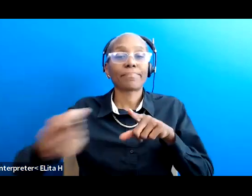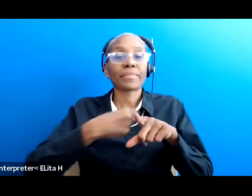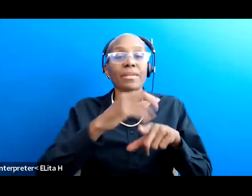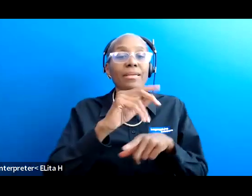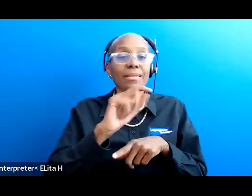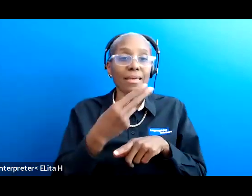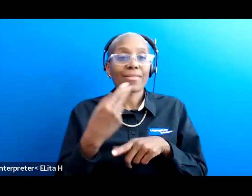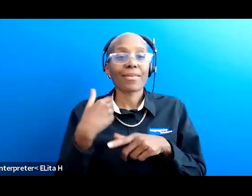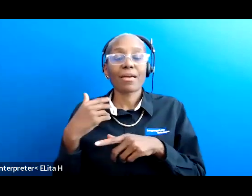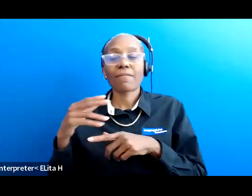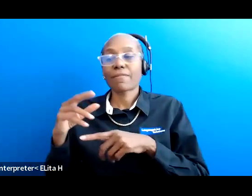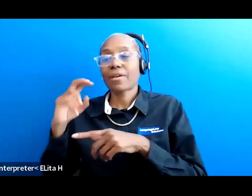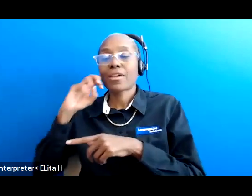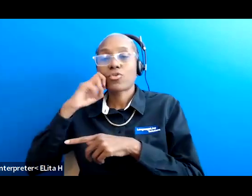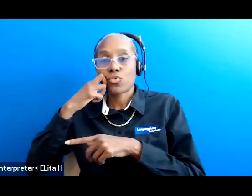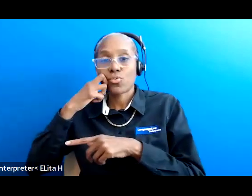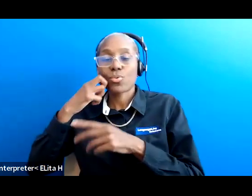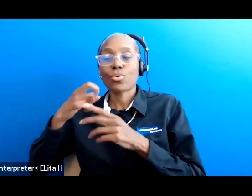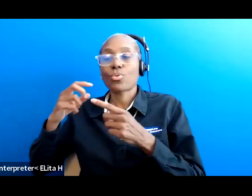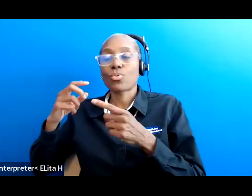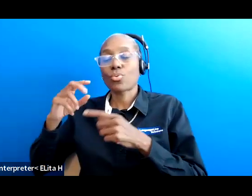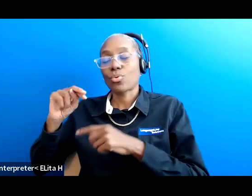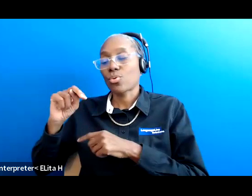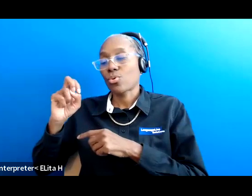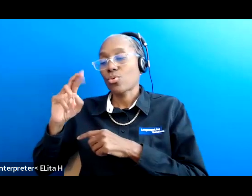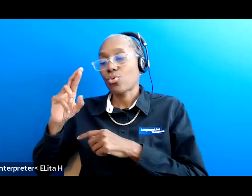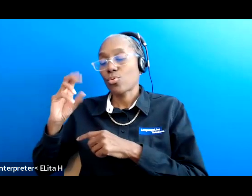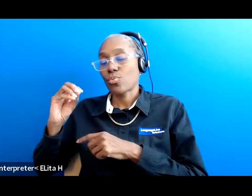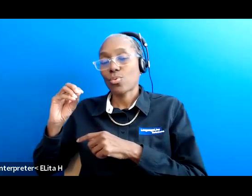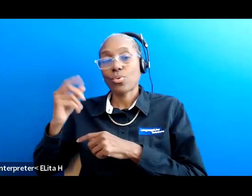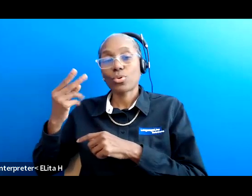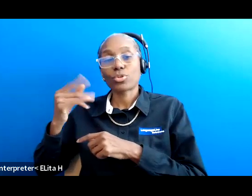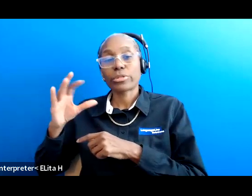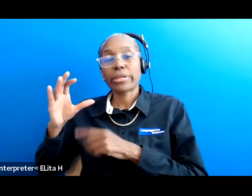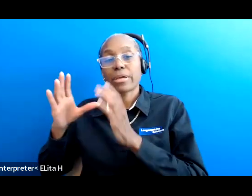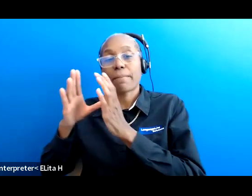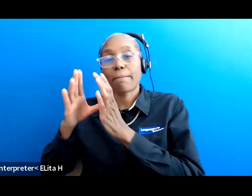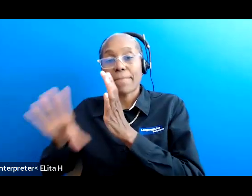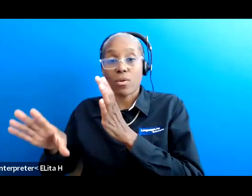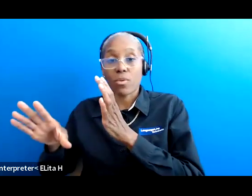neurogenic bowel, because the nerves come out at the same level